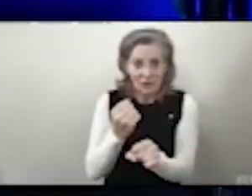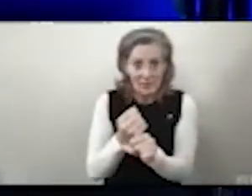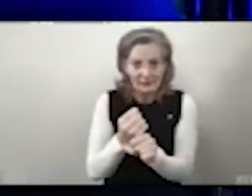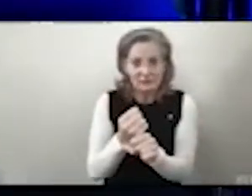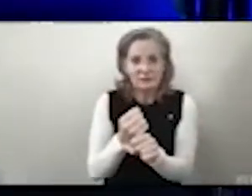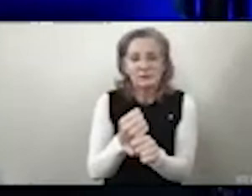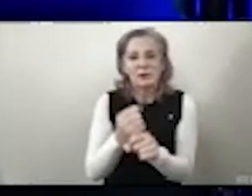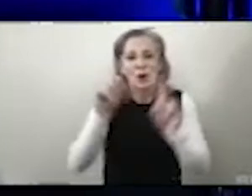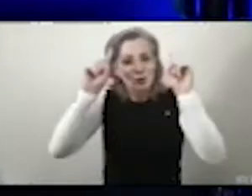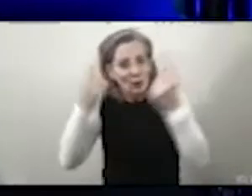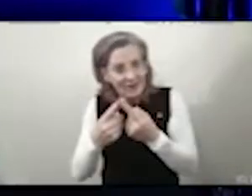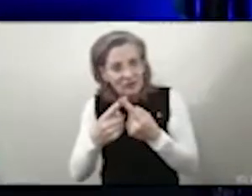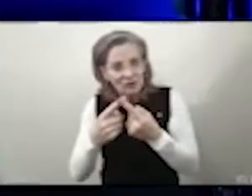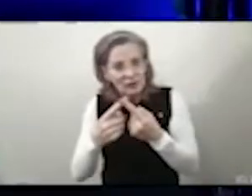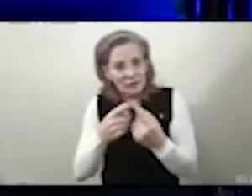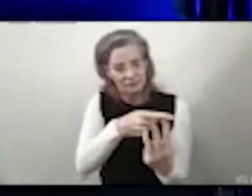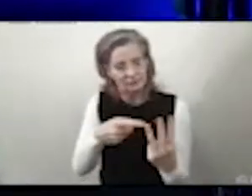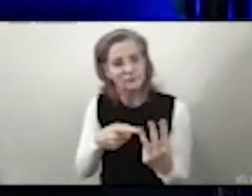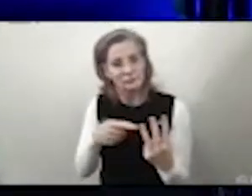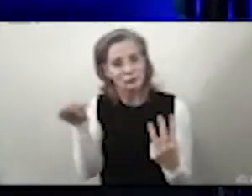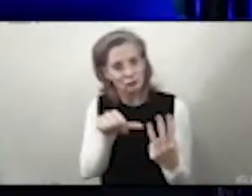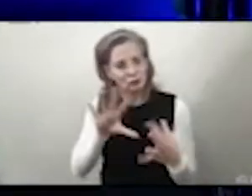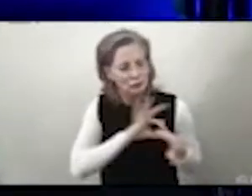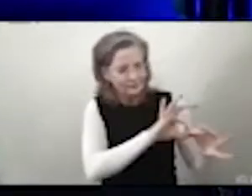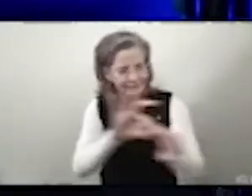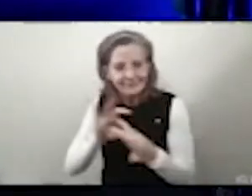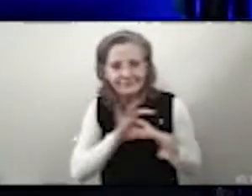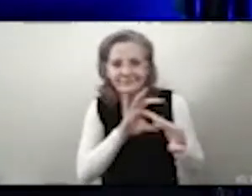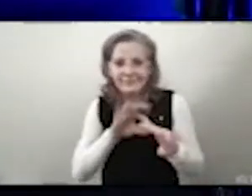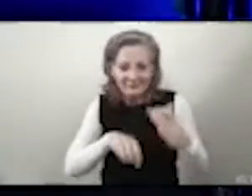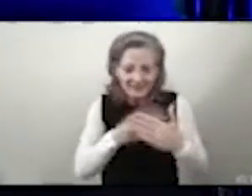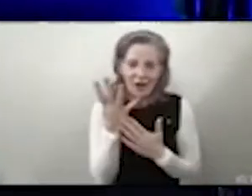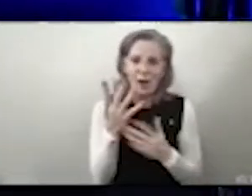to develop a rapid response service that enables the government and the